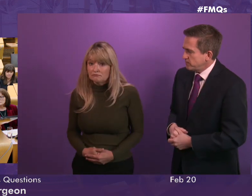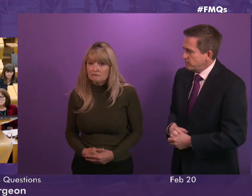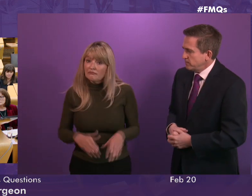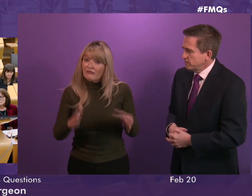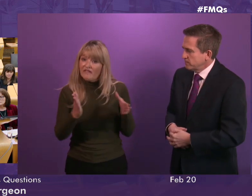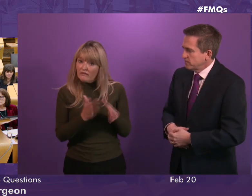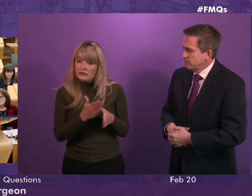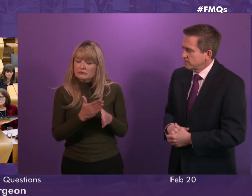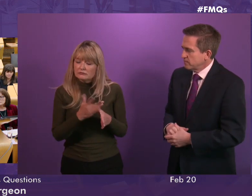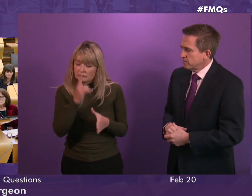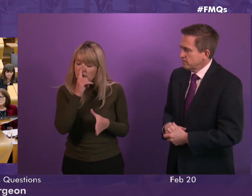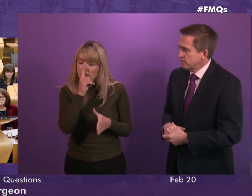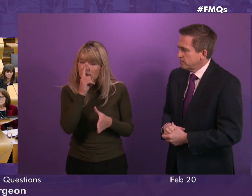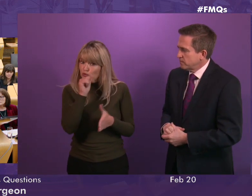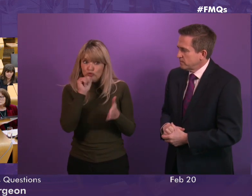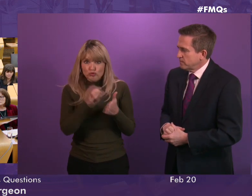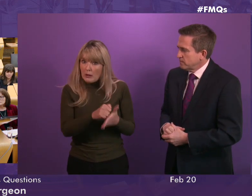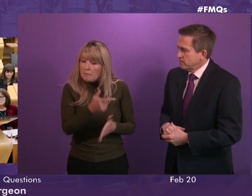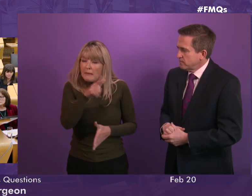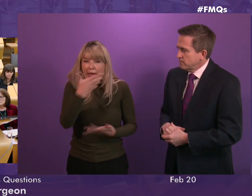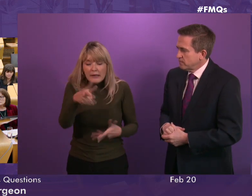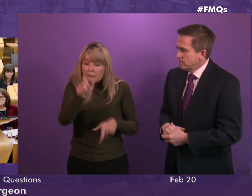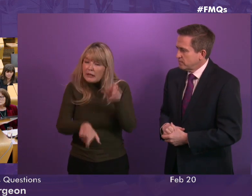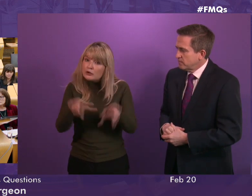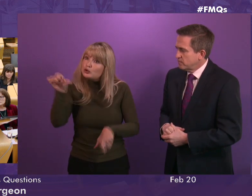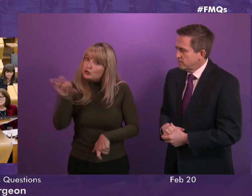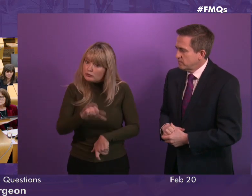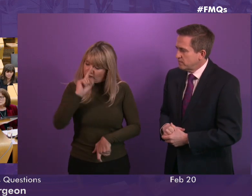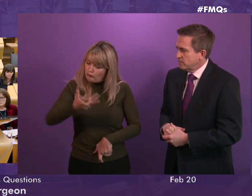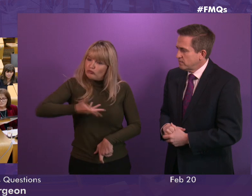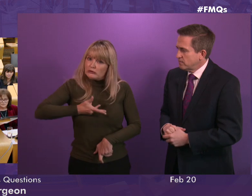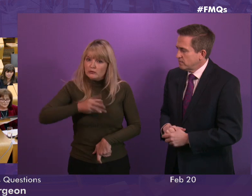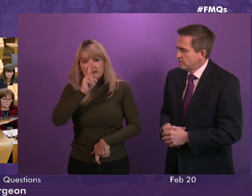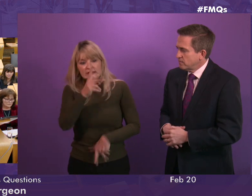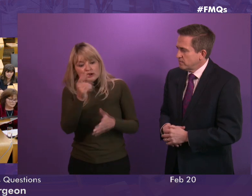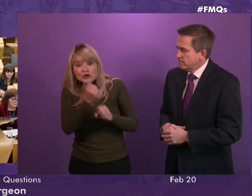be able to see their GP when they need to. That is why we have a record number of GPs